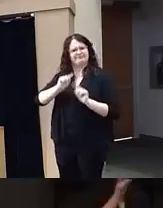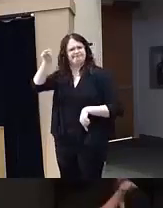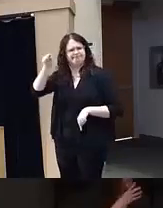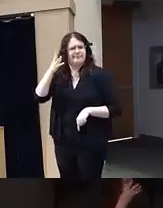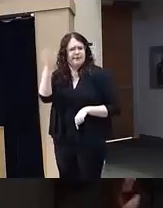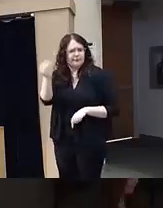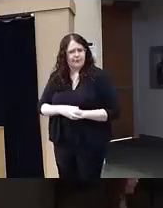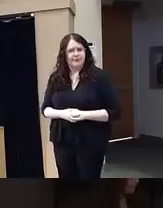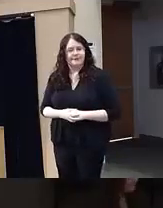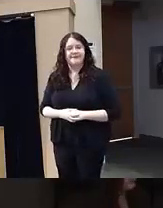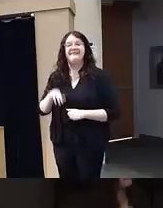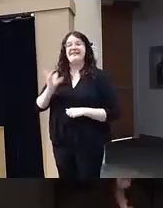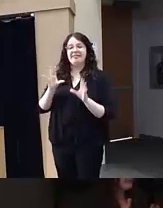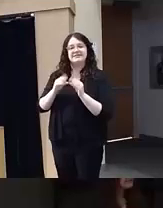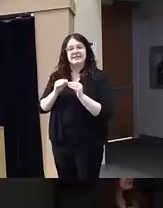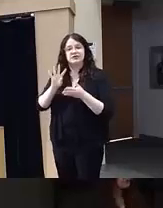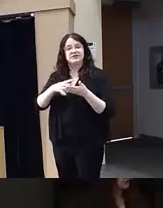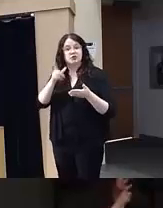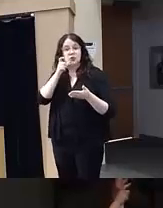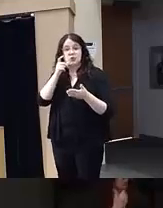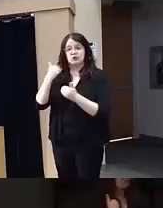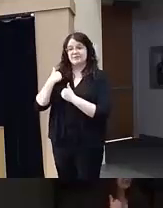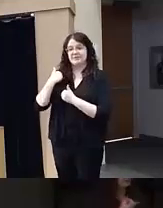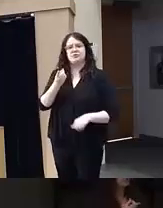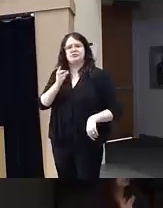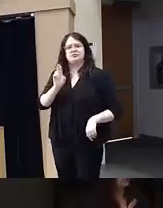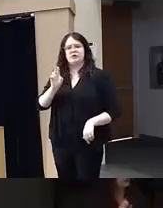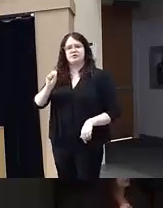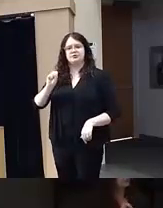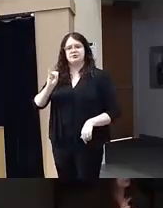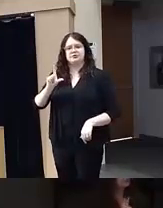sessions and the schedule are coordinated by Dr Silverstein and then we also have